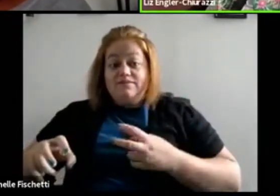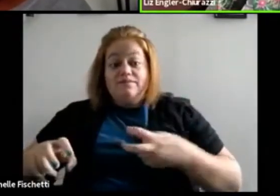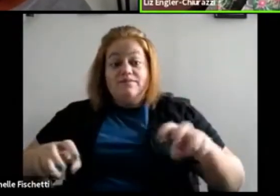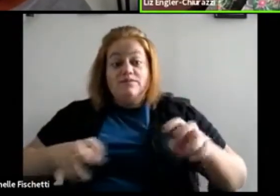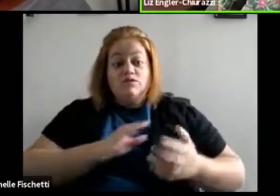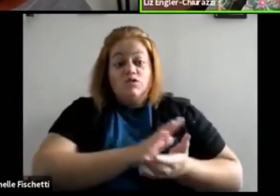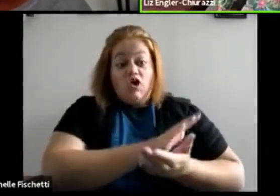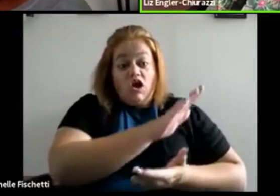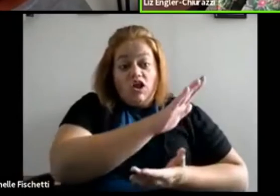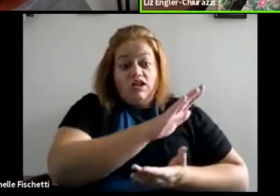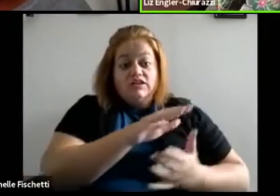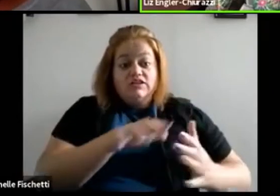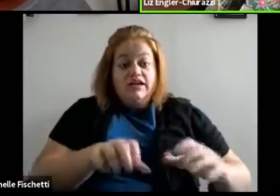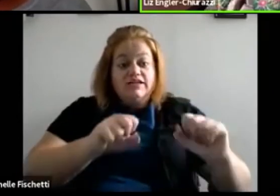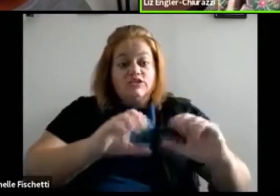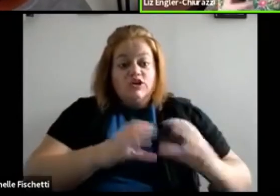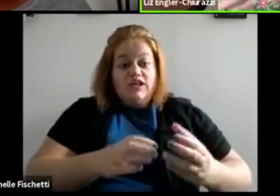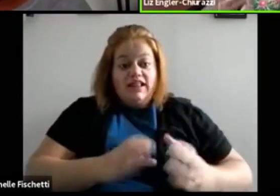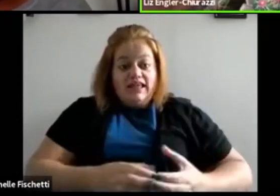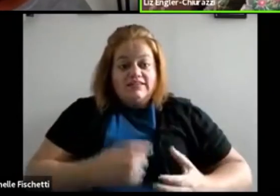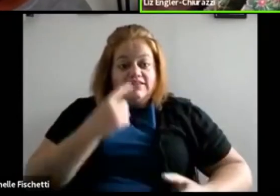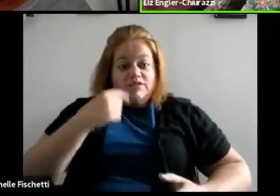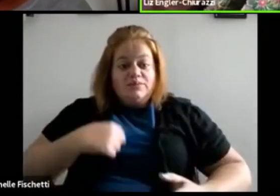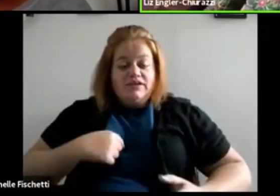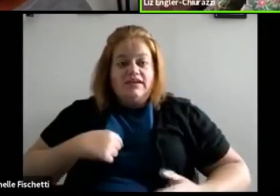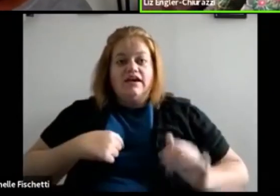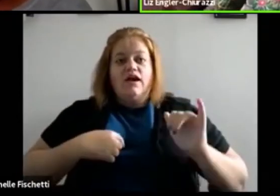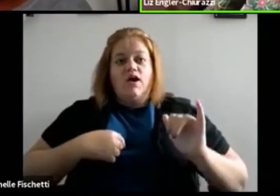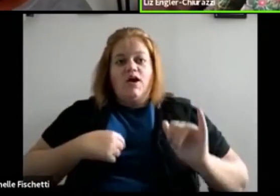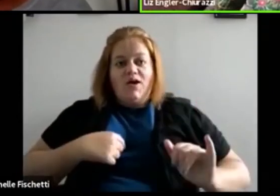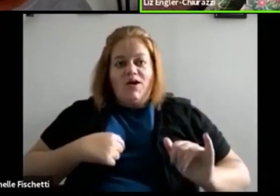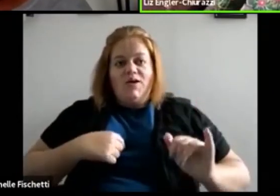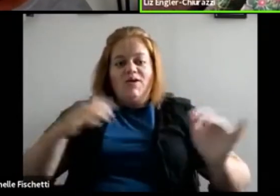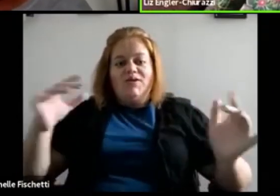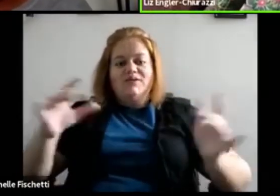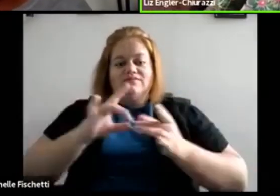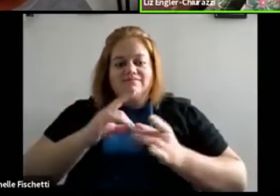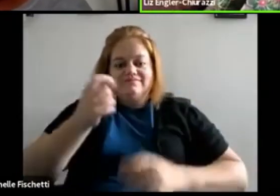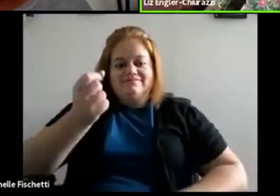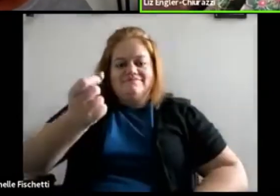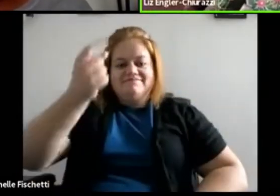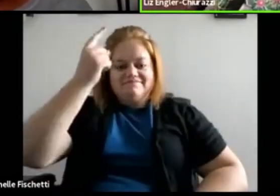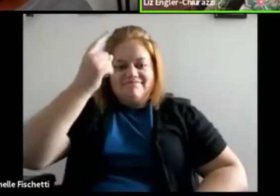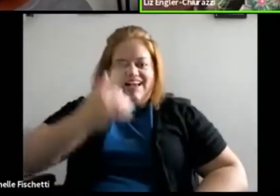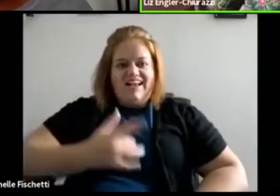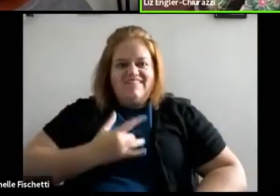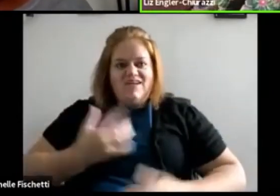classes and it was like a light bulb went off. It was just so engaging, it was